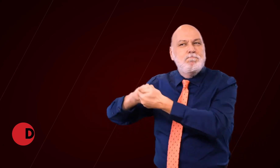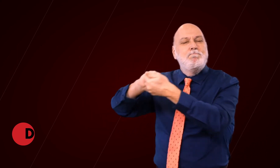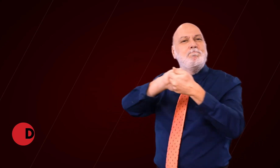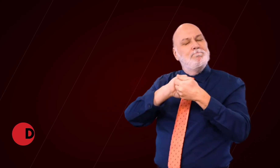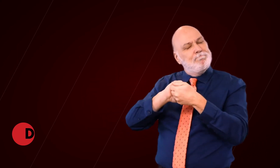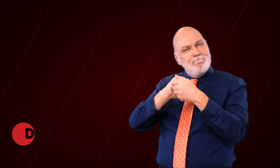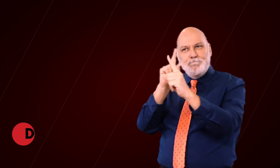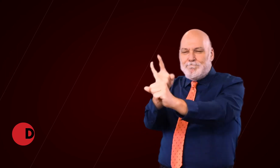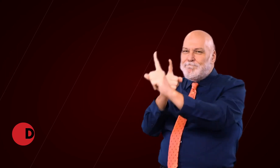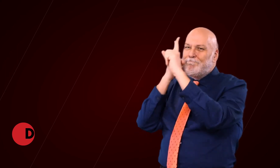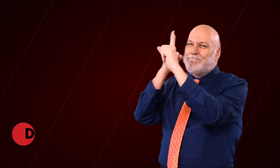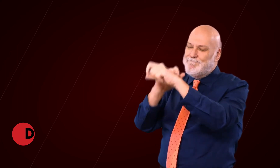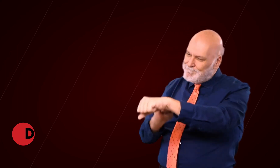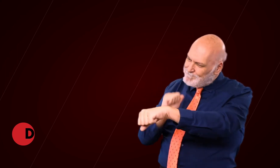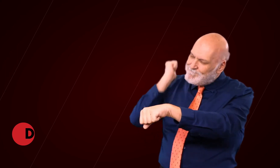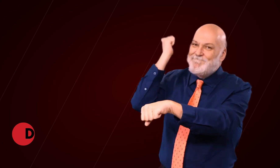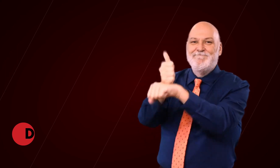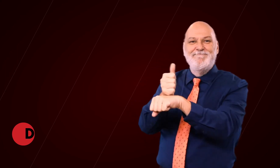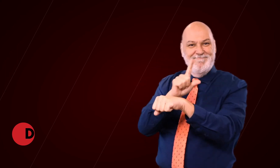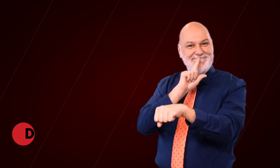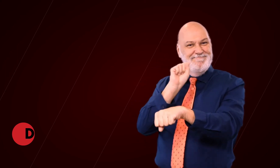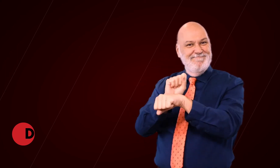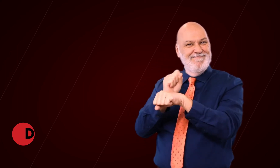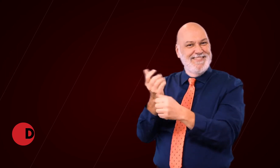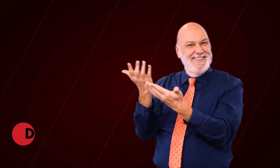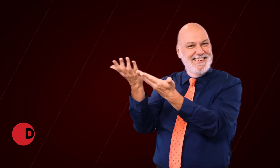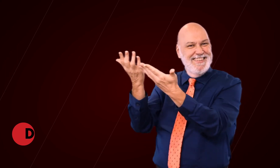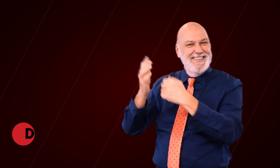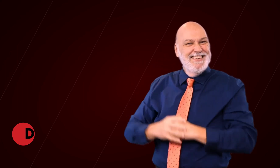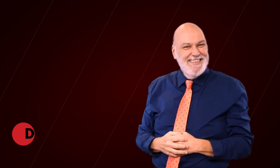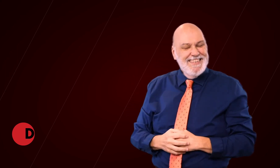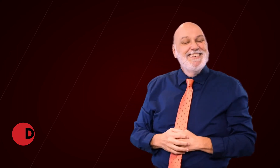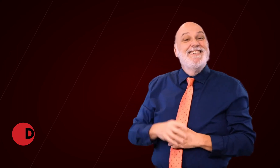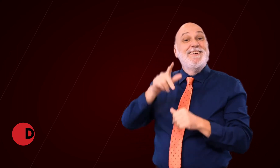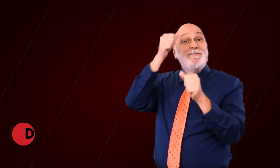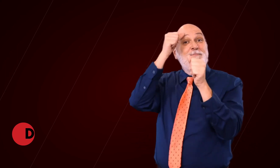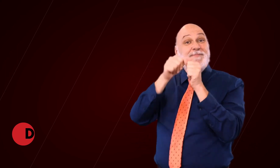came together to make it happen!